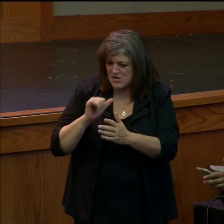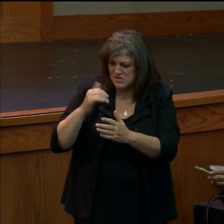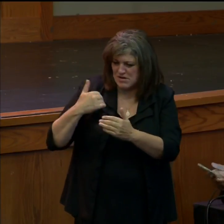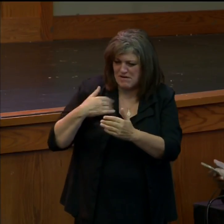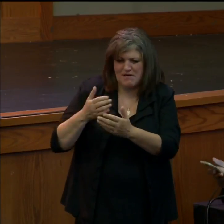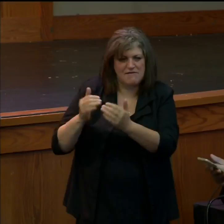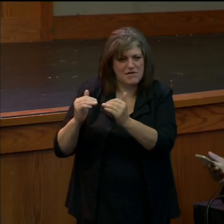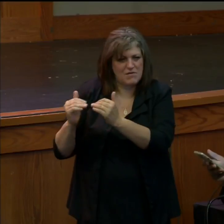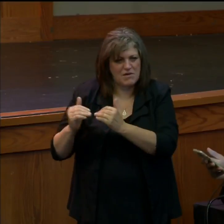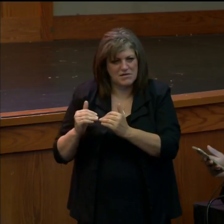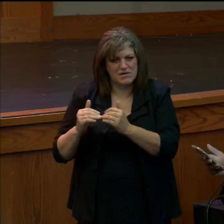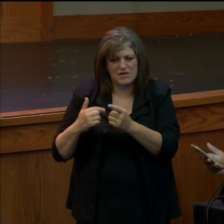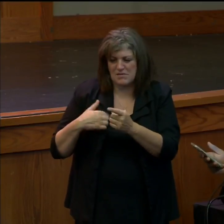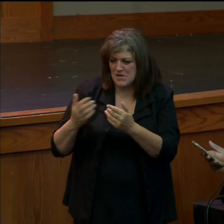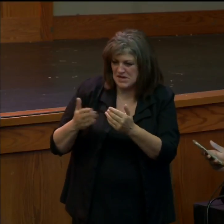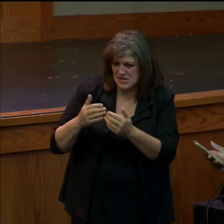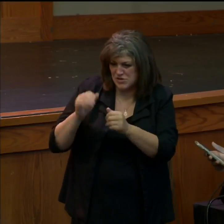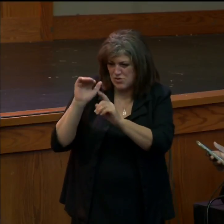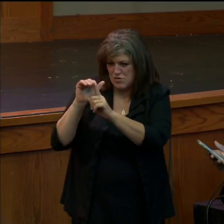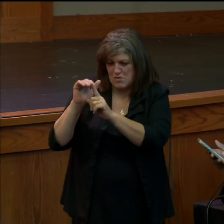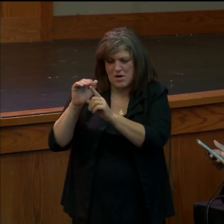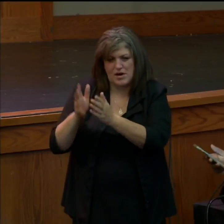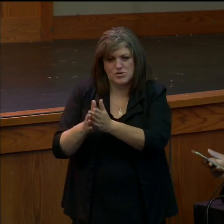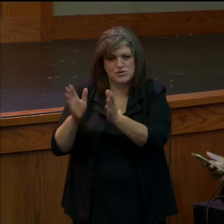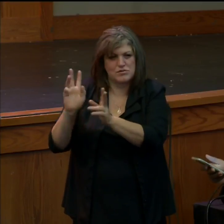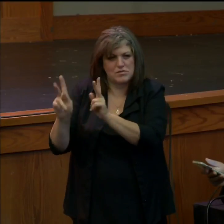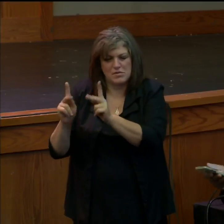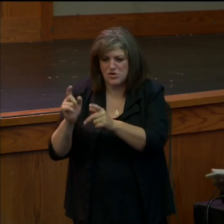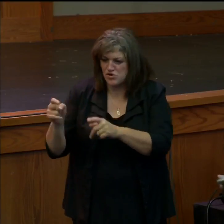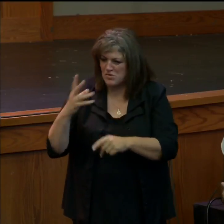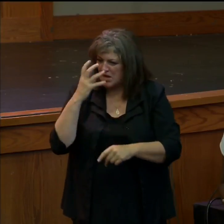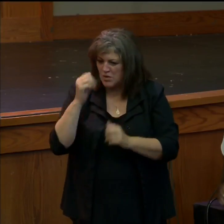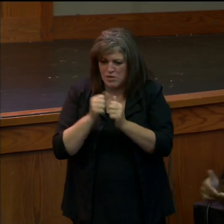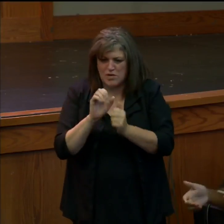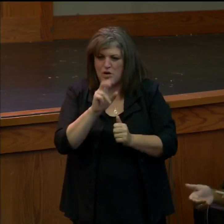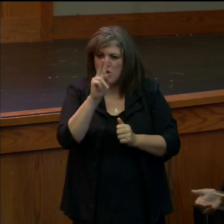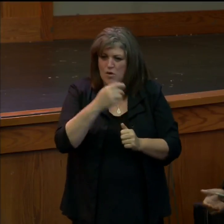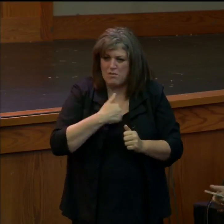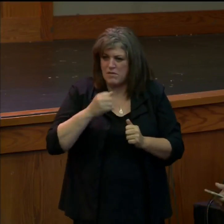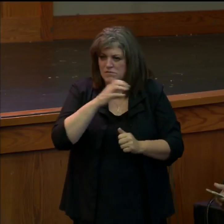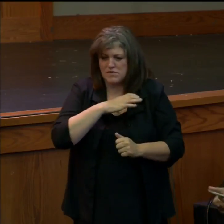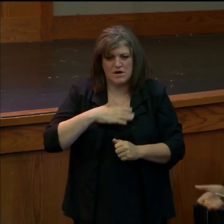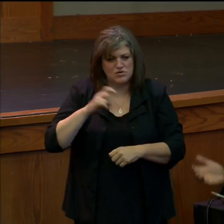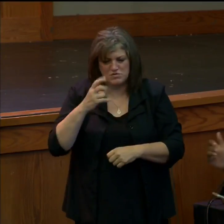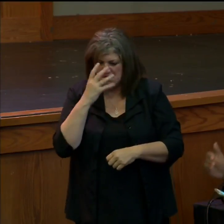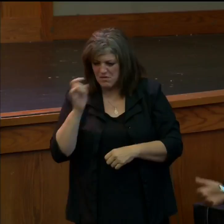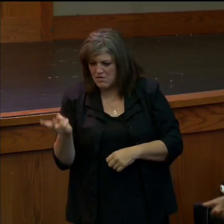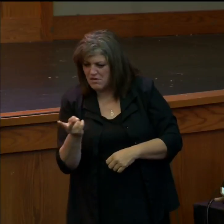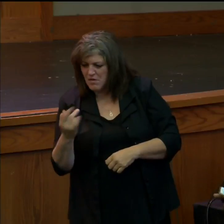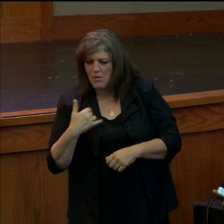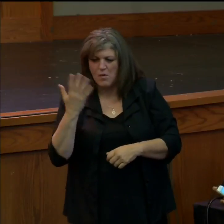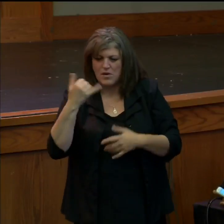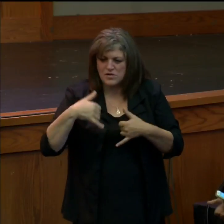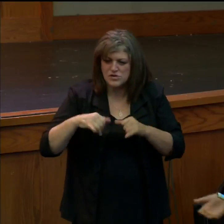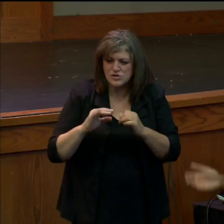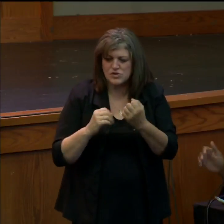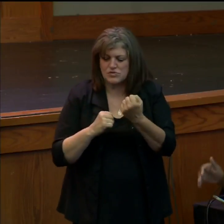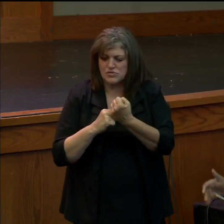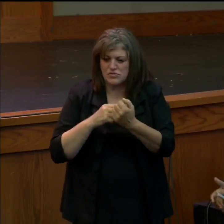AND I THINK IT WOULD BE EASIER TO REMIND THE AMERICAN PUBLIC THAT THEY SHOULD BE ANGRY WITH THEIR OWN MEMBERS OF CONGRESS BECAUSE WHY ARE THEY SO CONCERNED WITH LOCAL D.C.